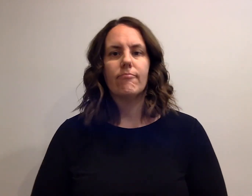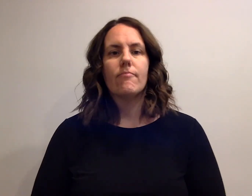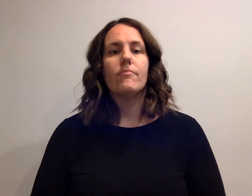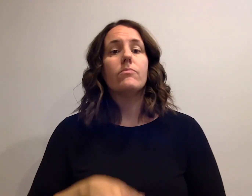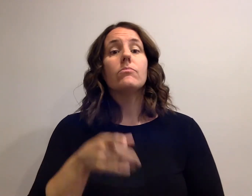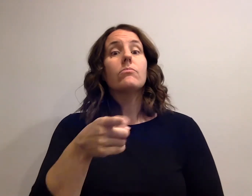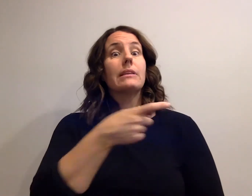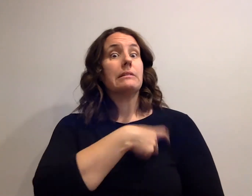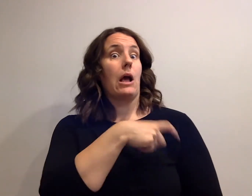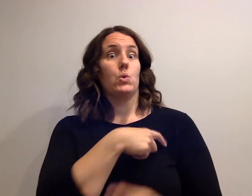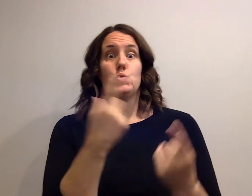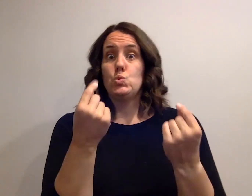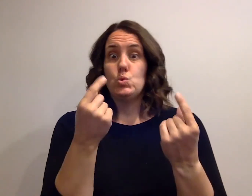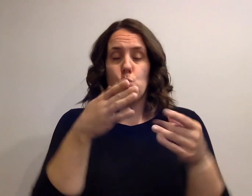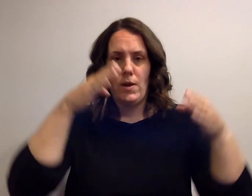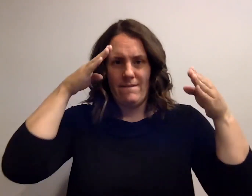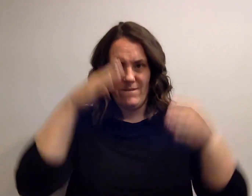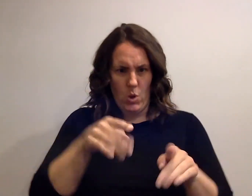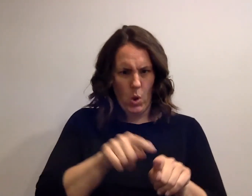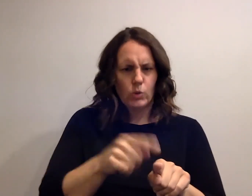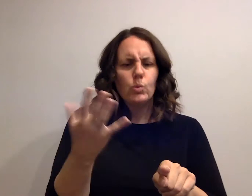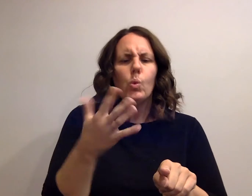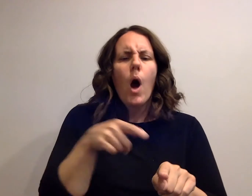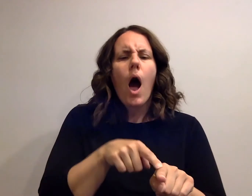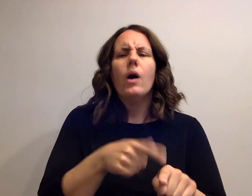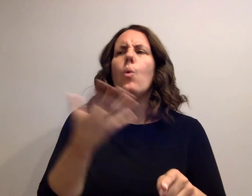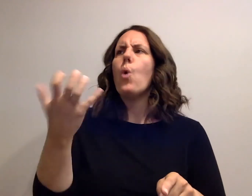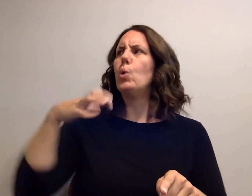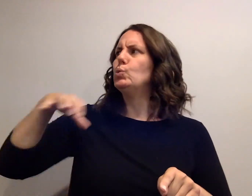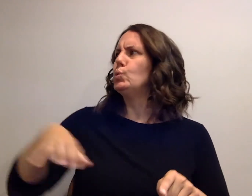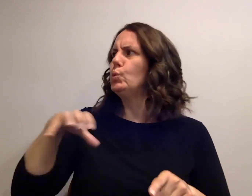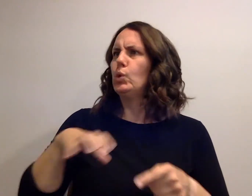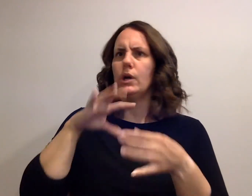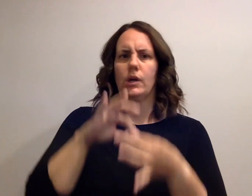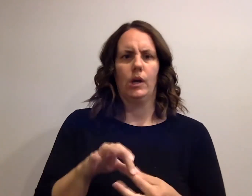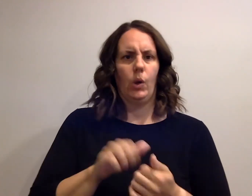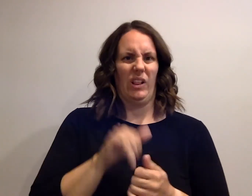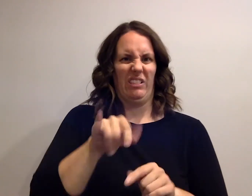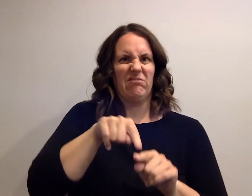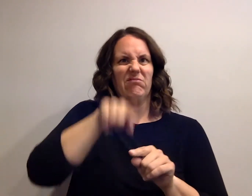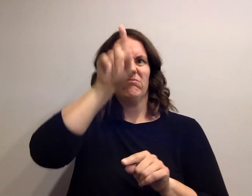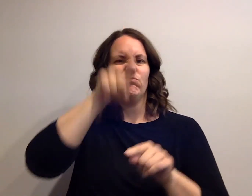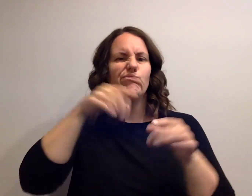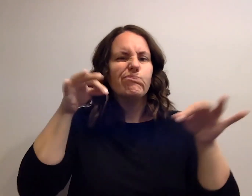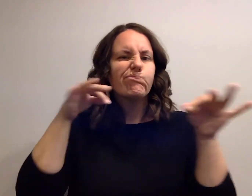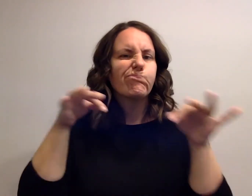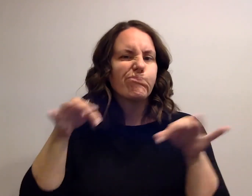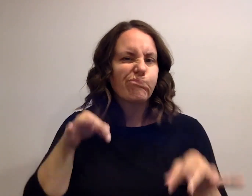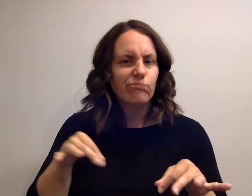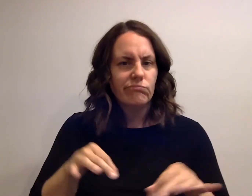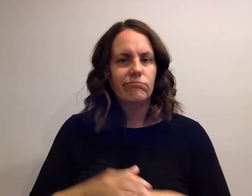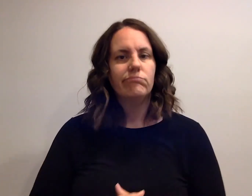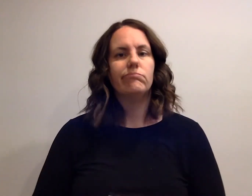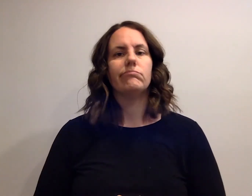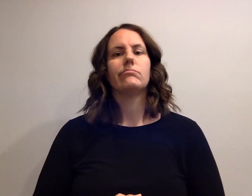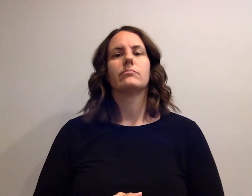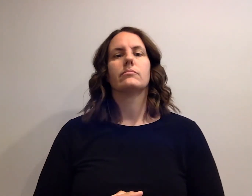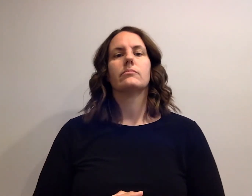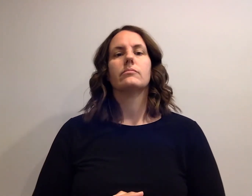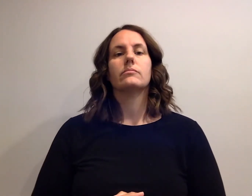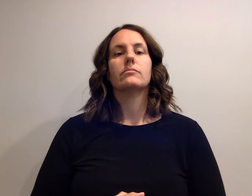Delegates are voting on the resolution based on what is being resolved.